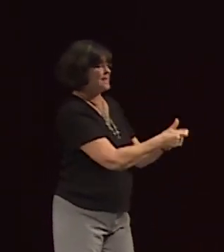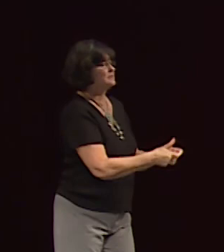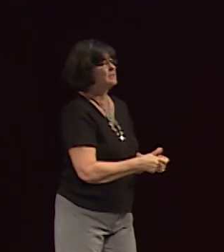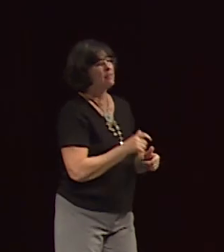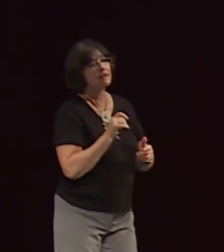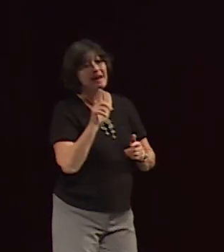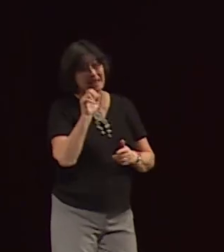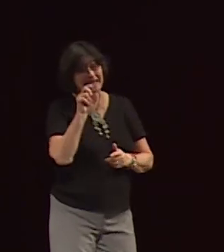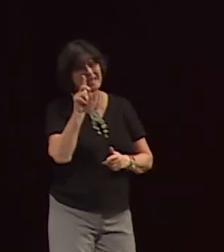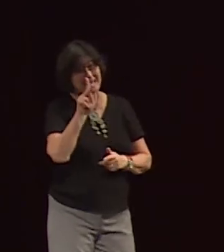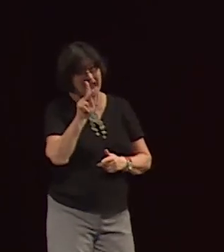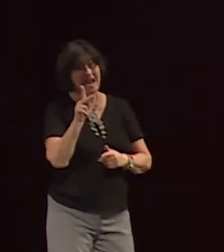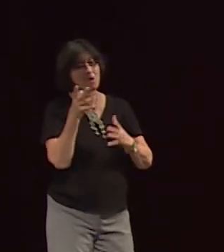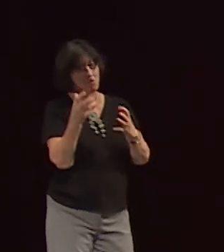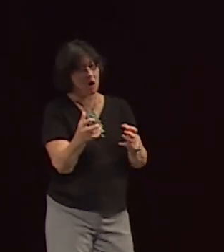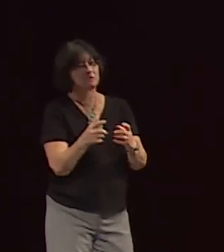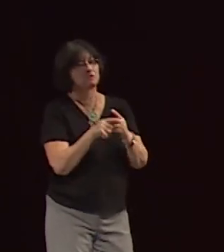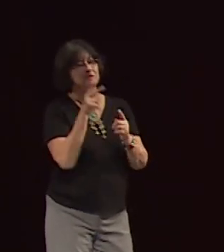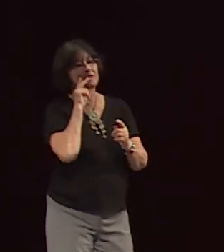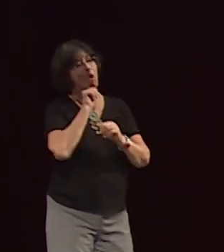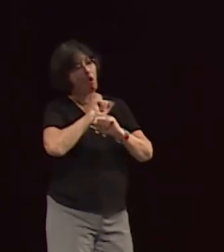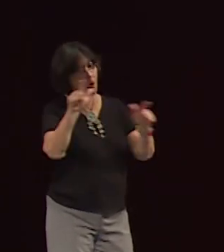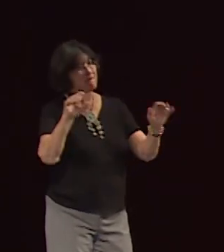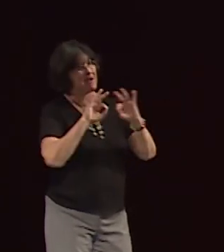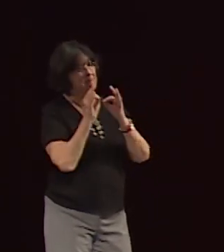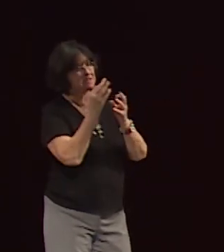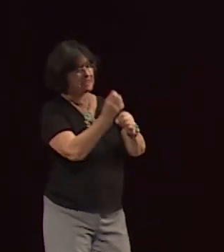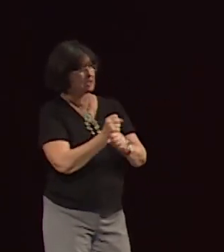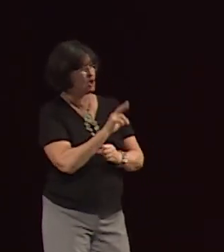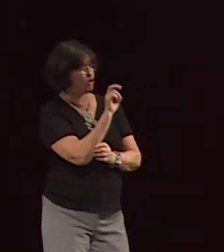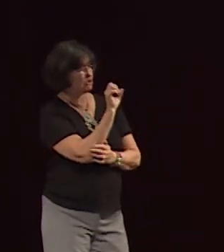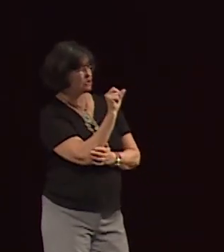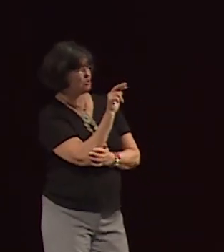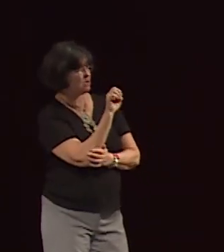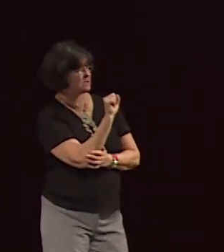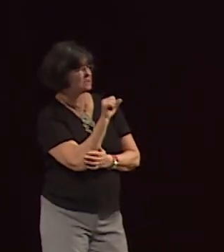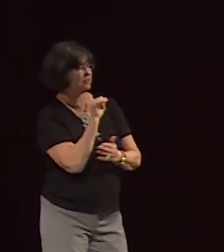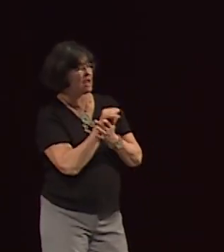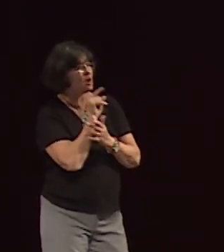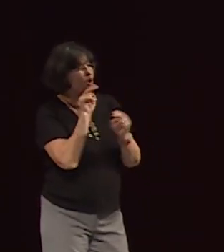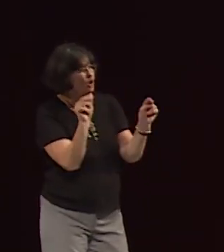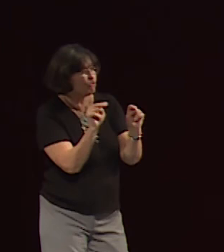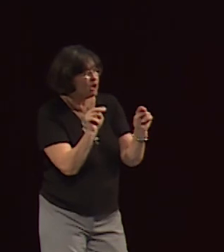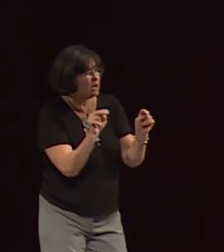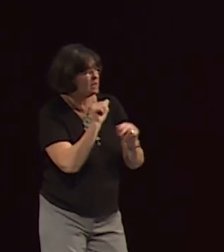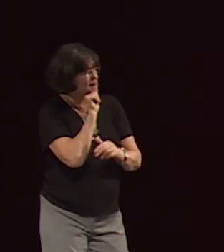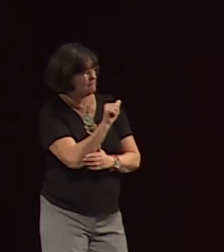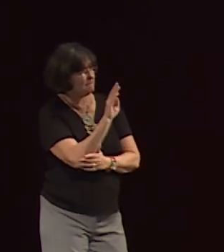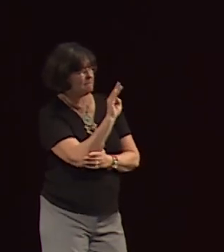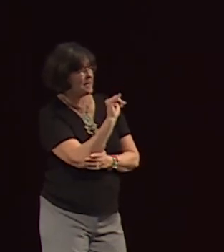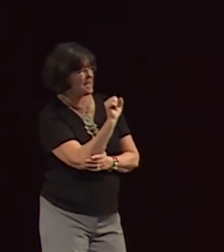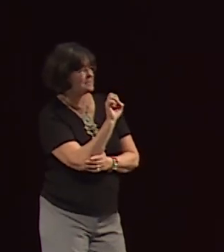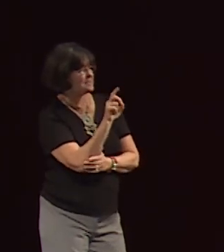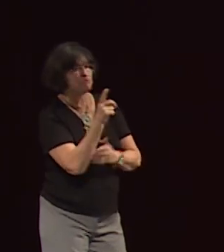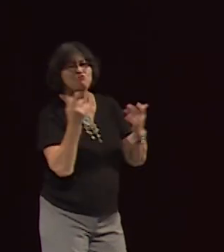I'm gonna answer your question really quickly because I only have a couple minutes left, but LEAD-K wants to make sure that all parents